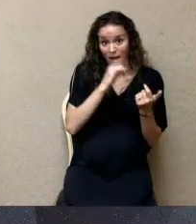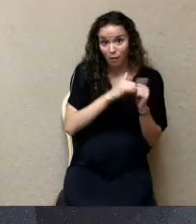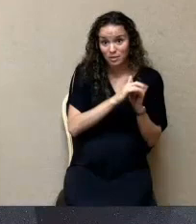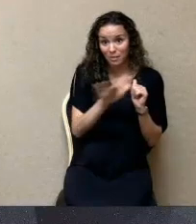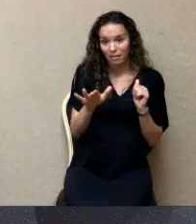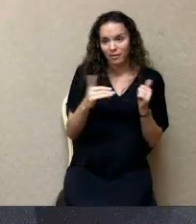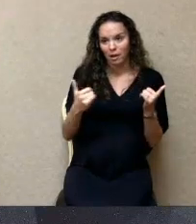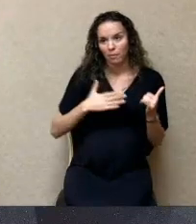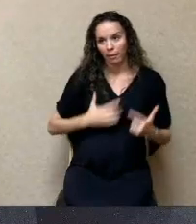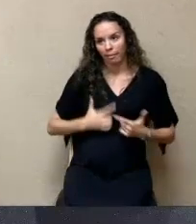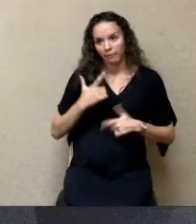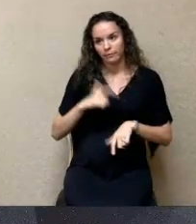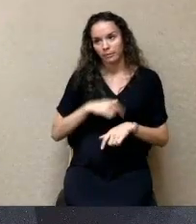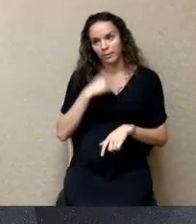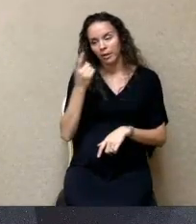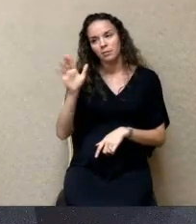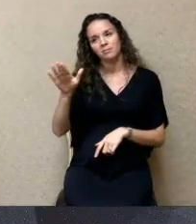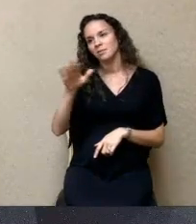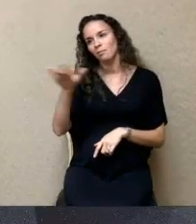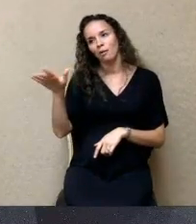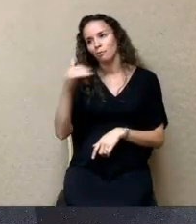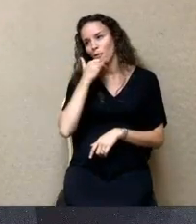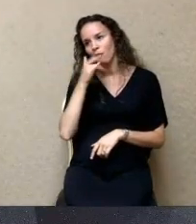And now I have a lifetime of not having my doctor be able